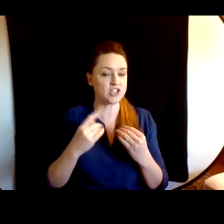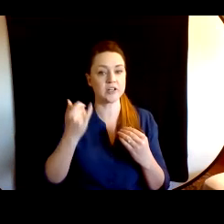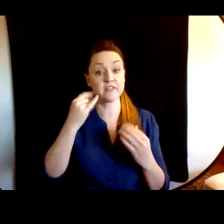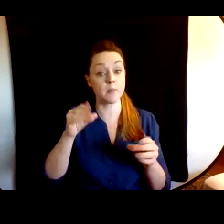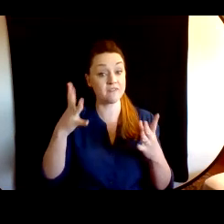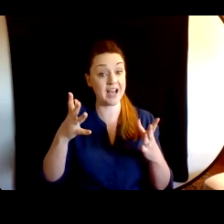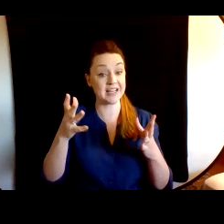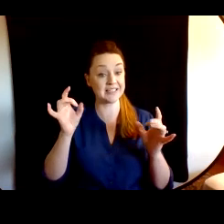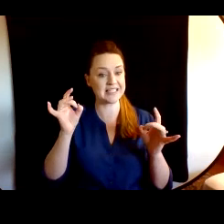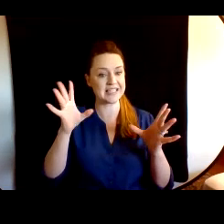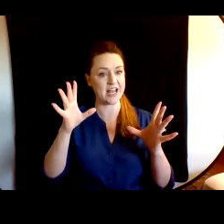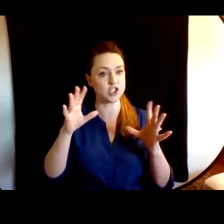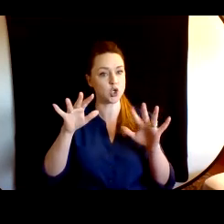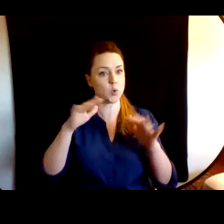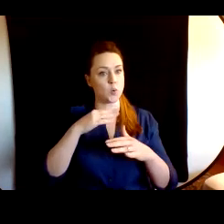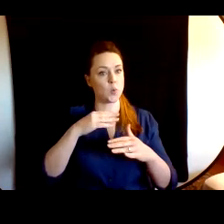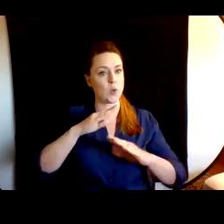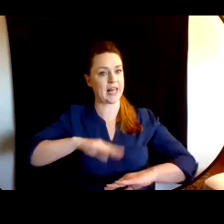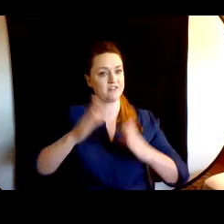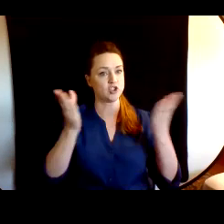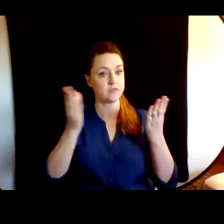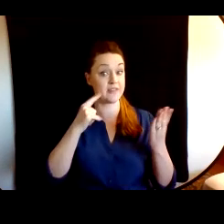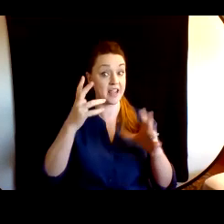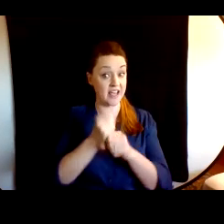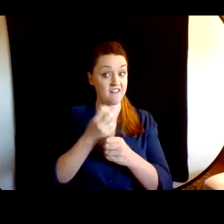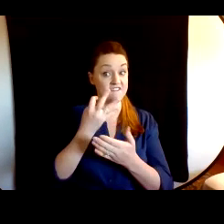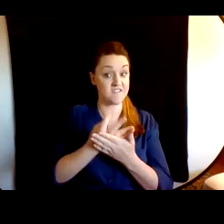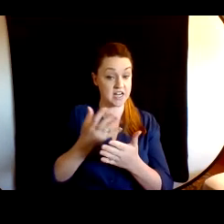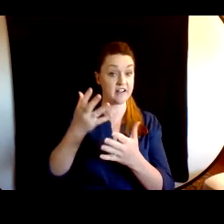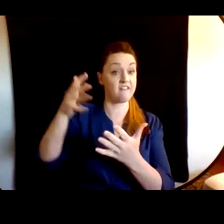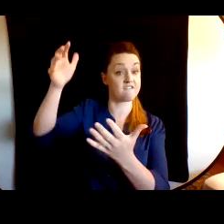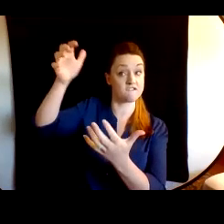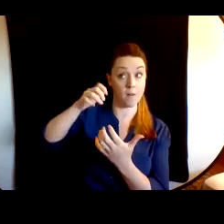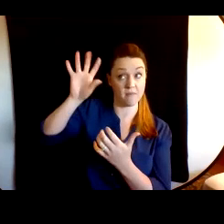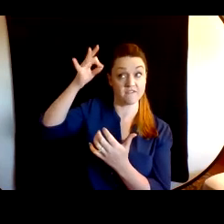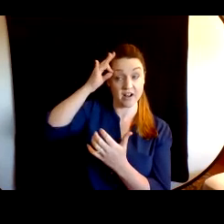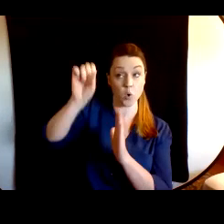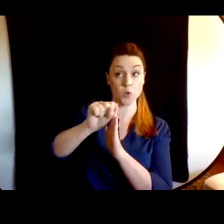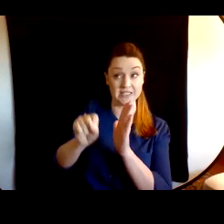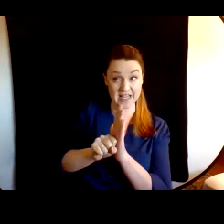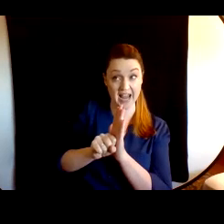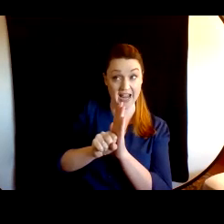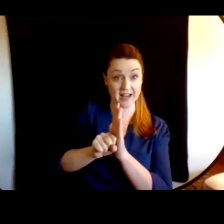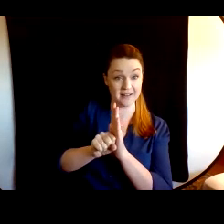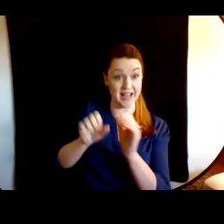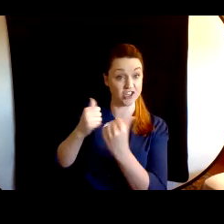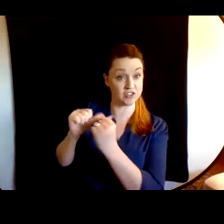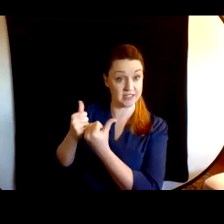and if they have received funding from a federal entity or state entity, then we need to make sure that those services